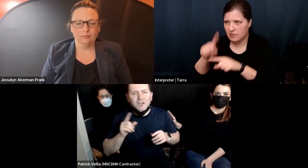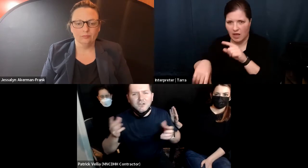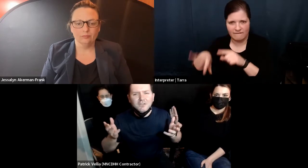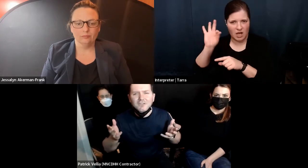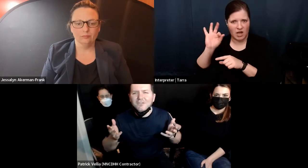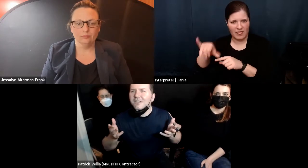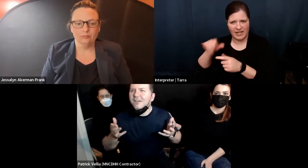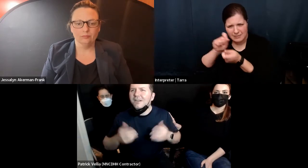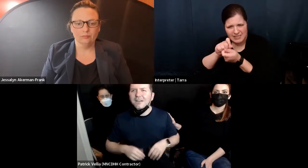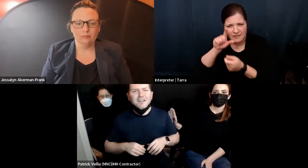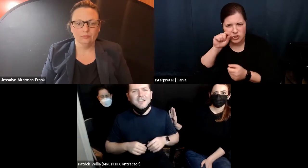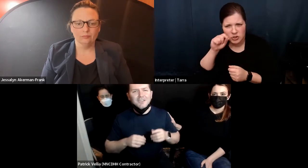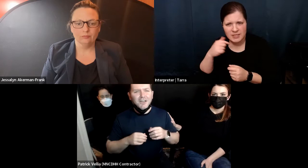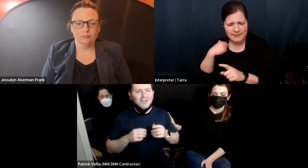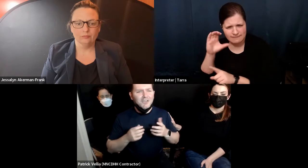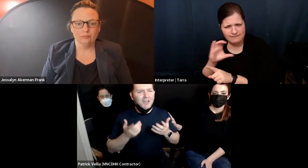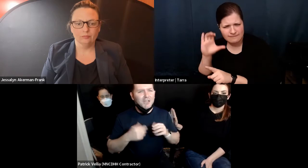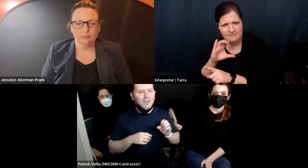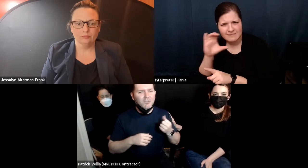Looking and looking and looking.